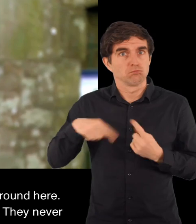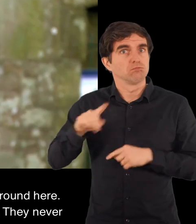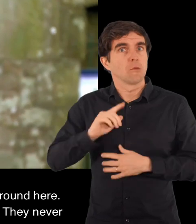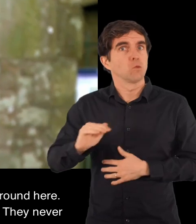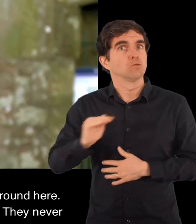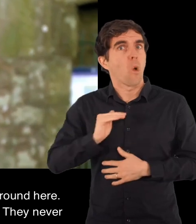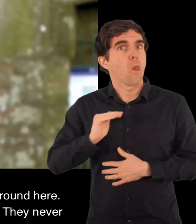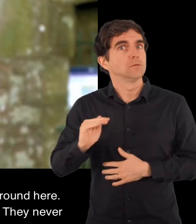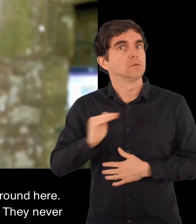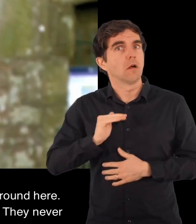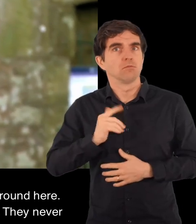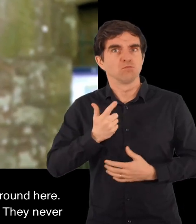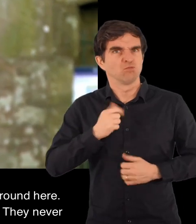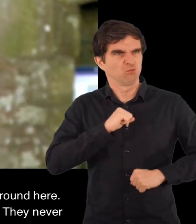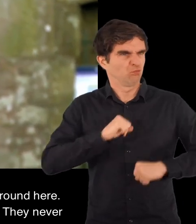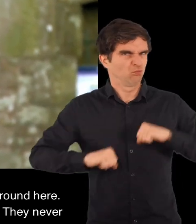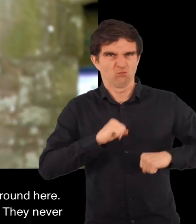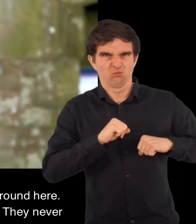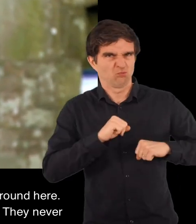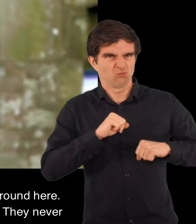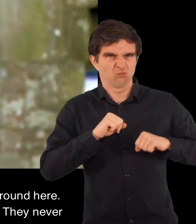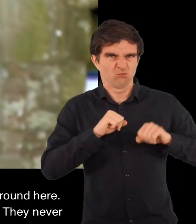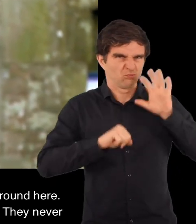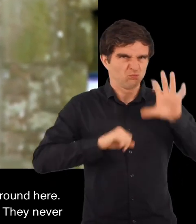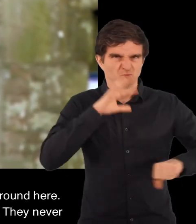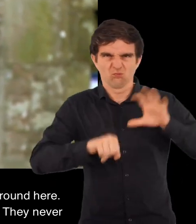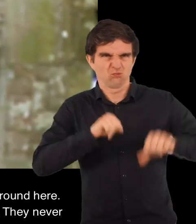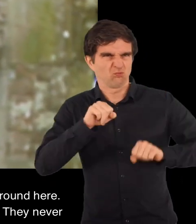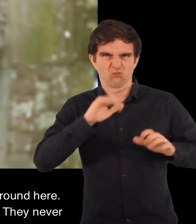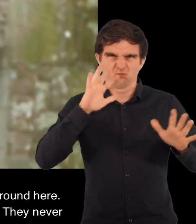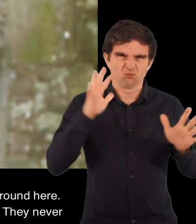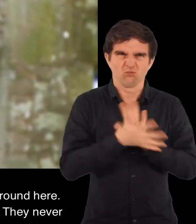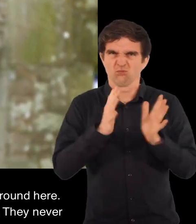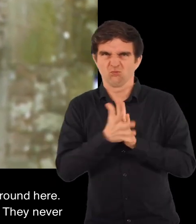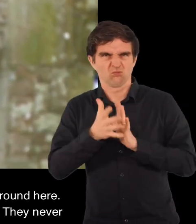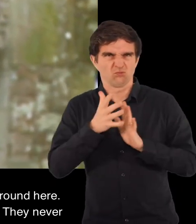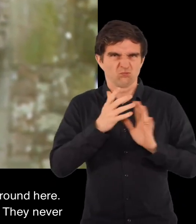the soldiers were marauding all around here. They never came into the church. They never